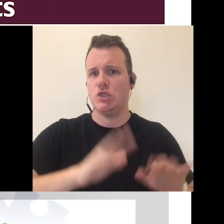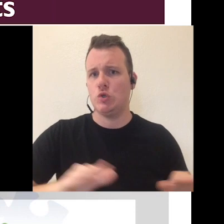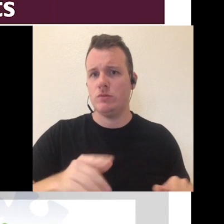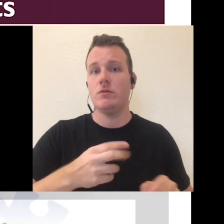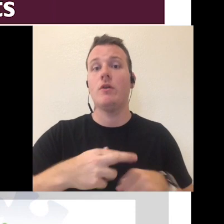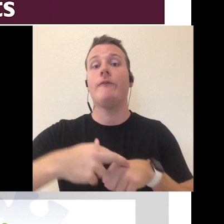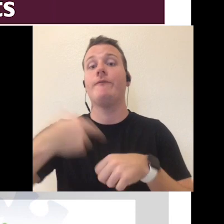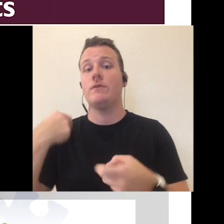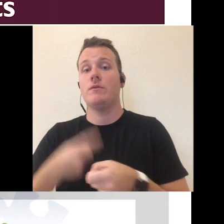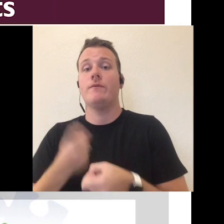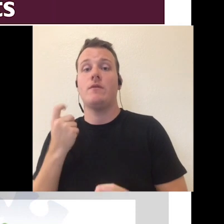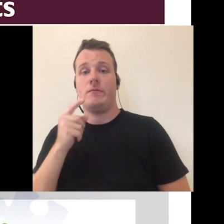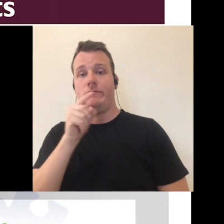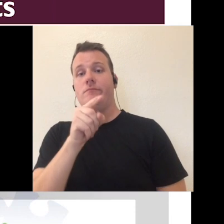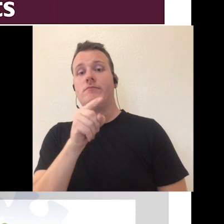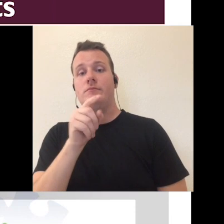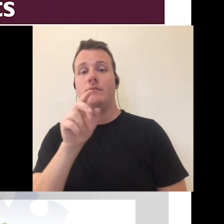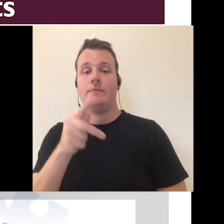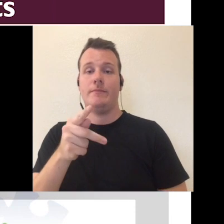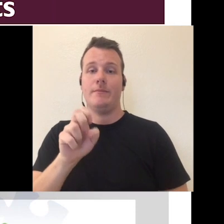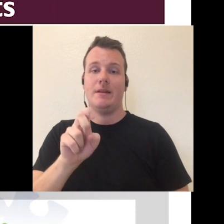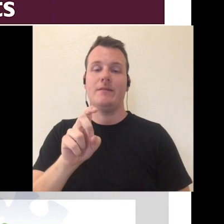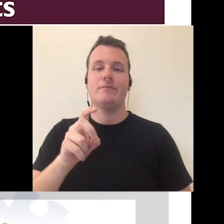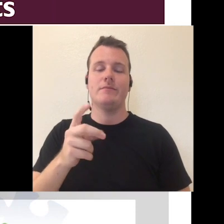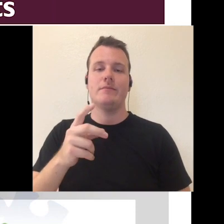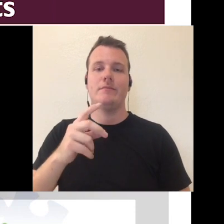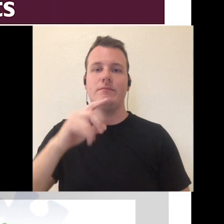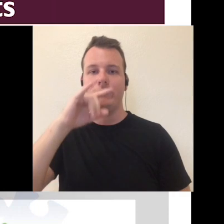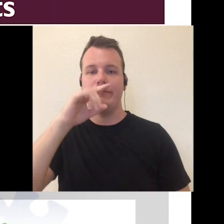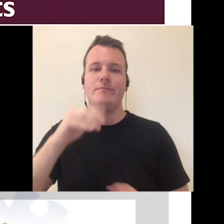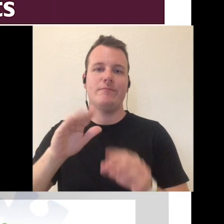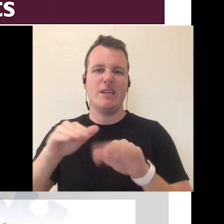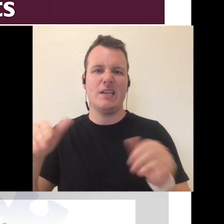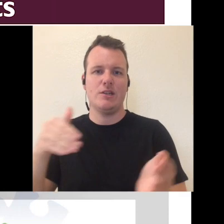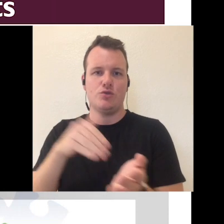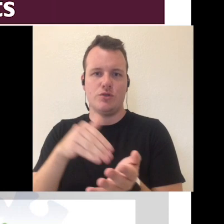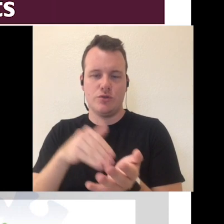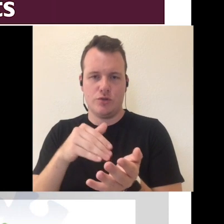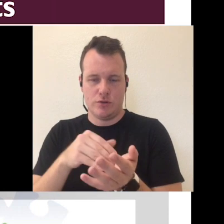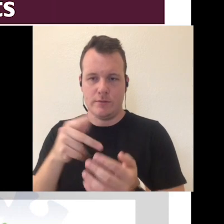of children that were referrals from the the pediatricians that worked with that